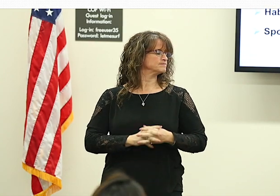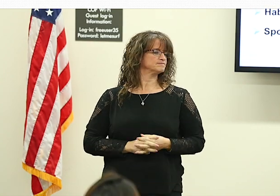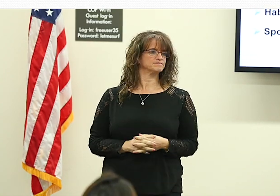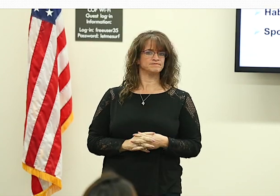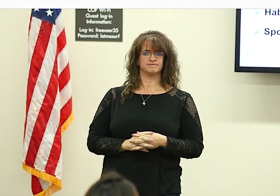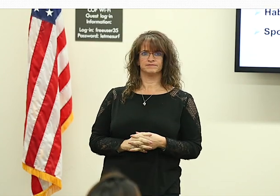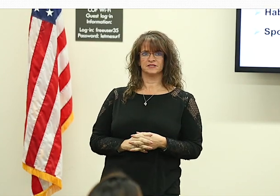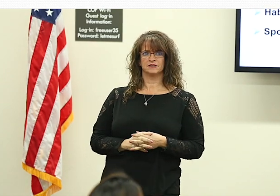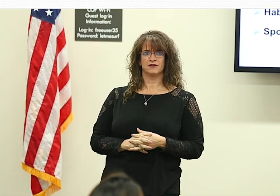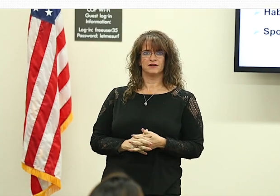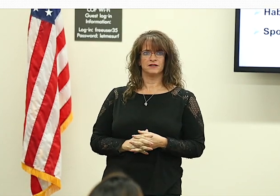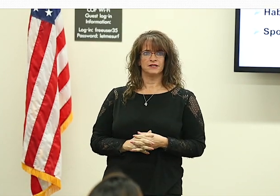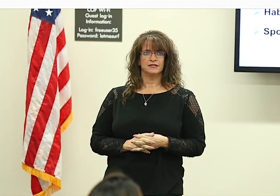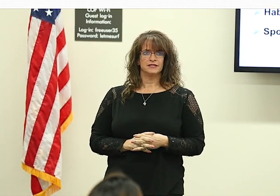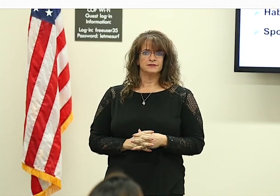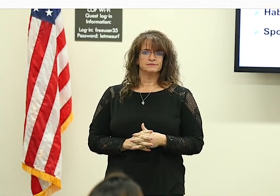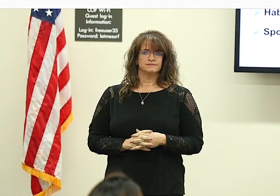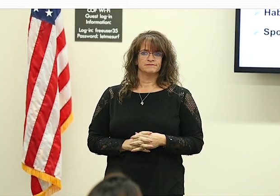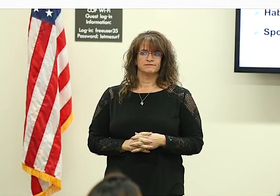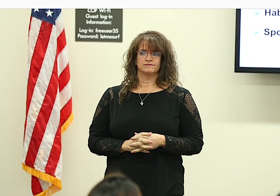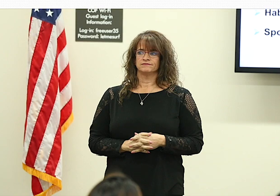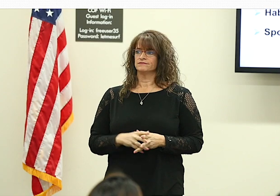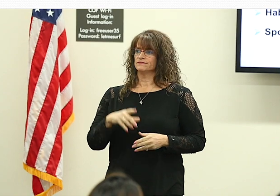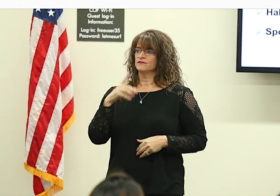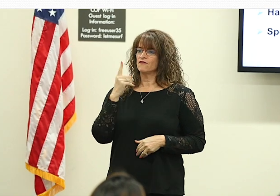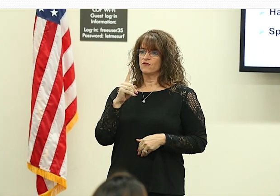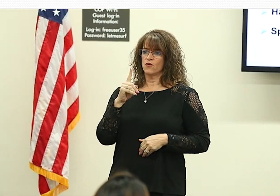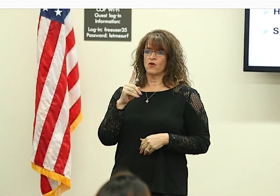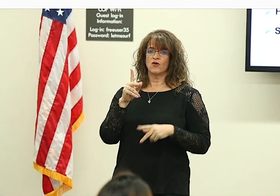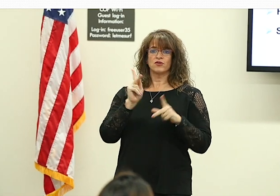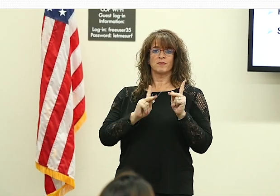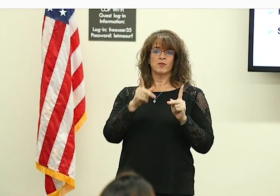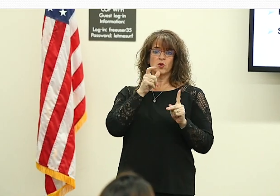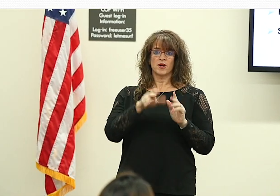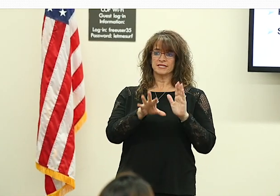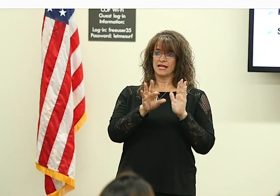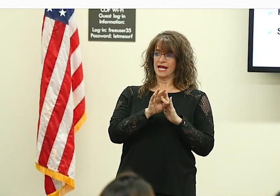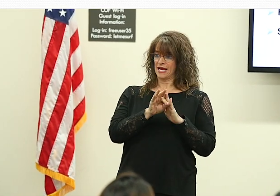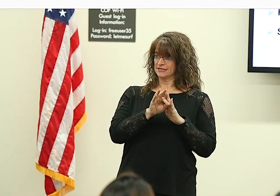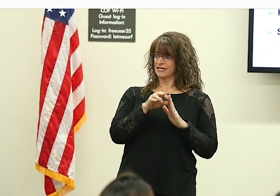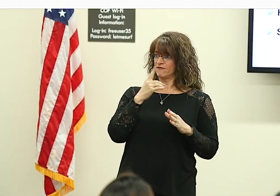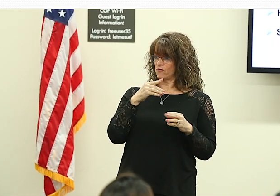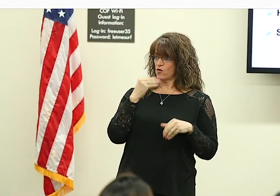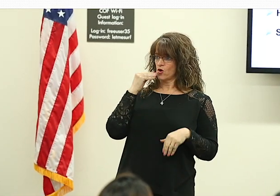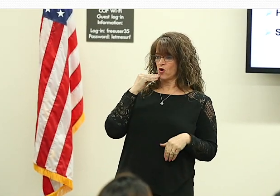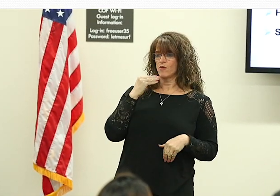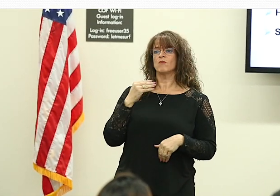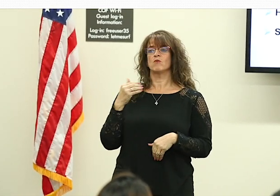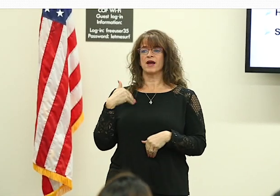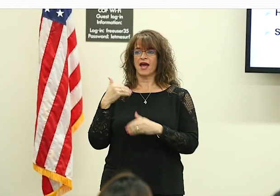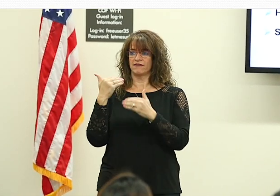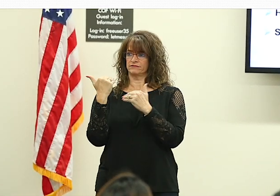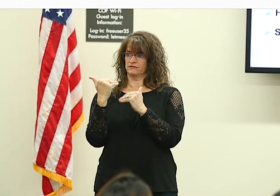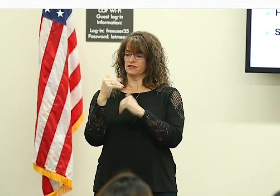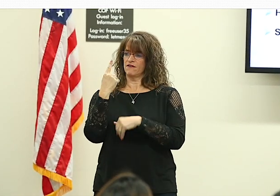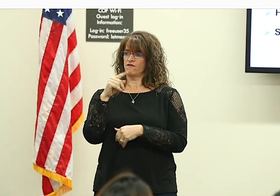So for the households who are selected and do purchase the home, there are resale restrictions on these homes. They are affordable housing,